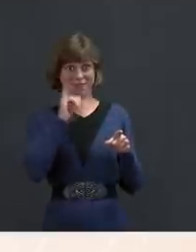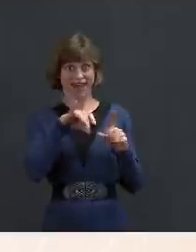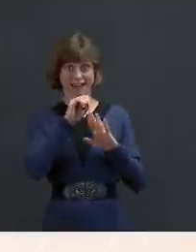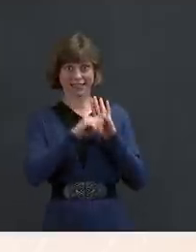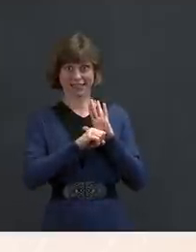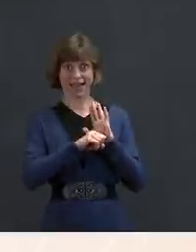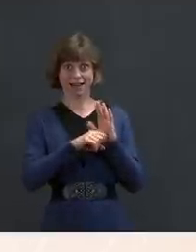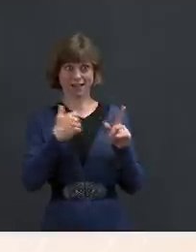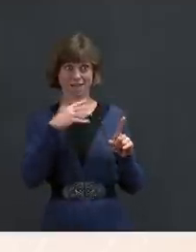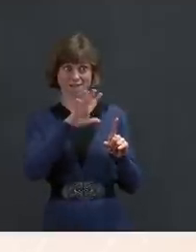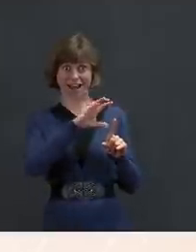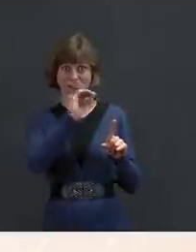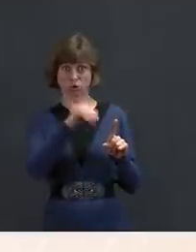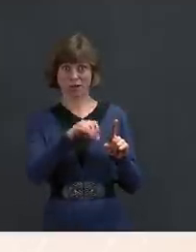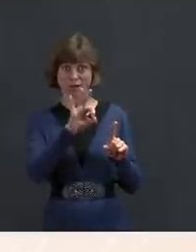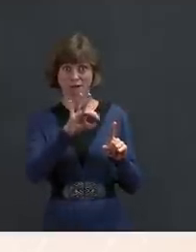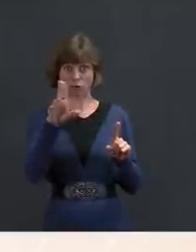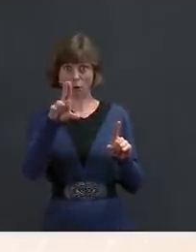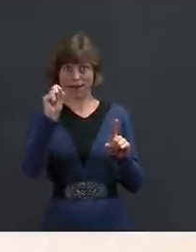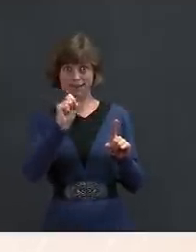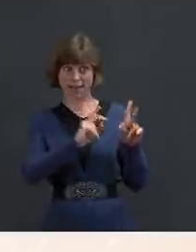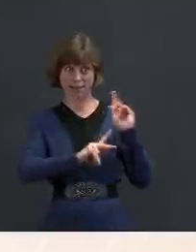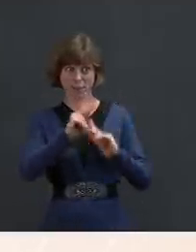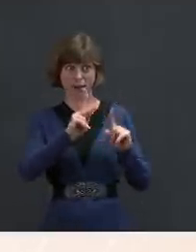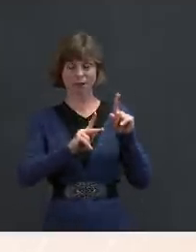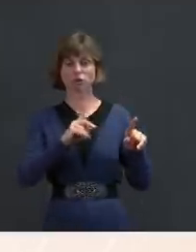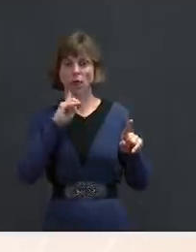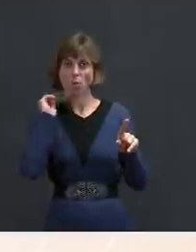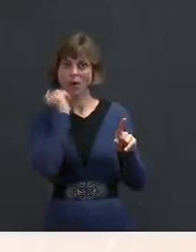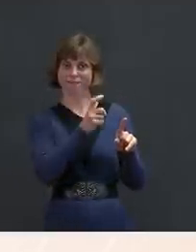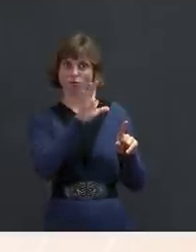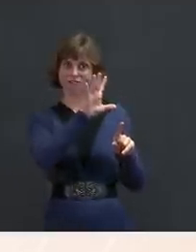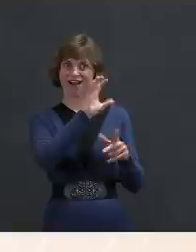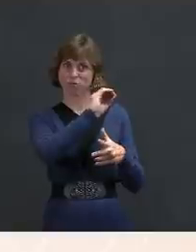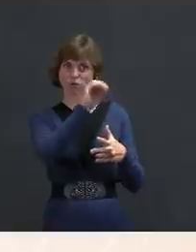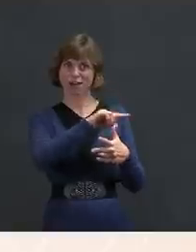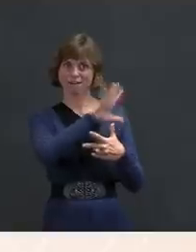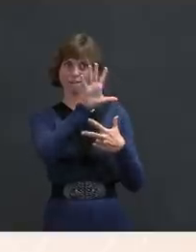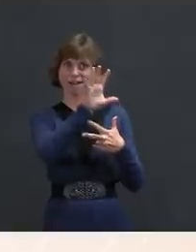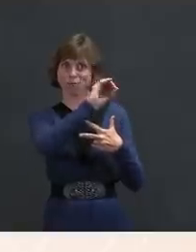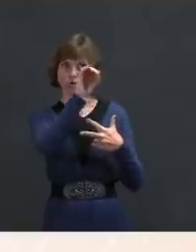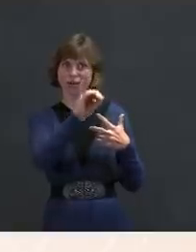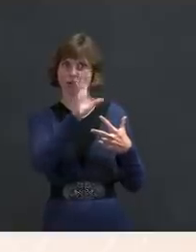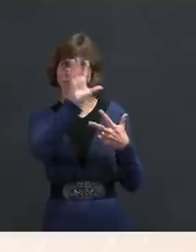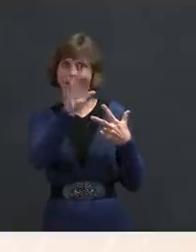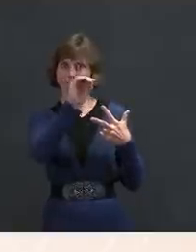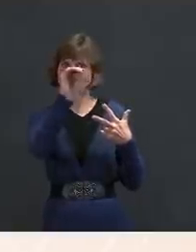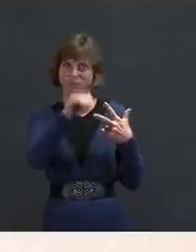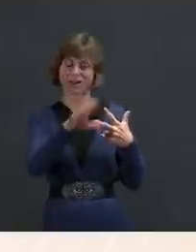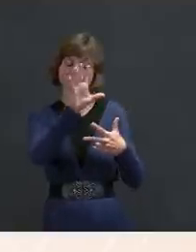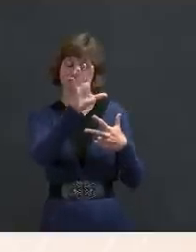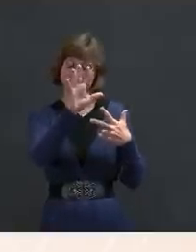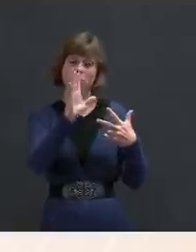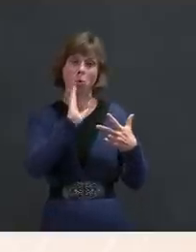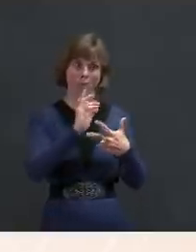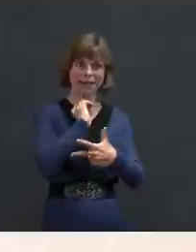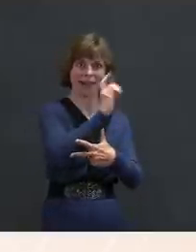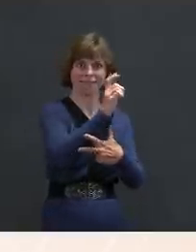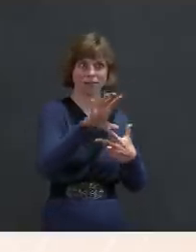5 percent of the Moderna allocation, and 5 percent of the Johnson & Johnson allocation. All three vaccines are highly effective.